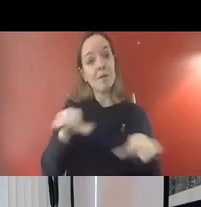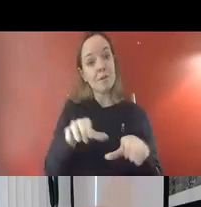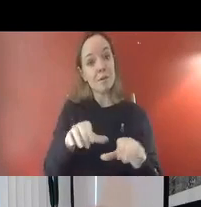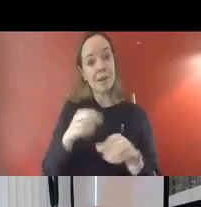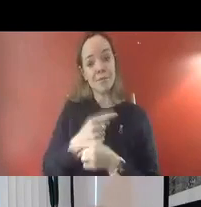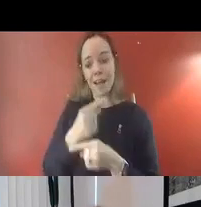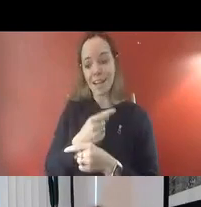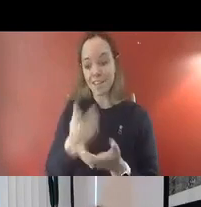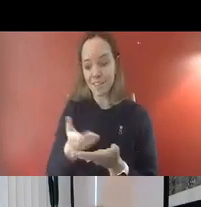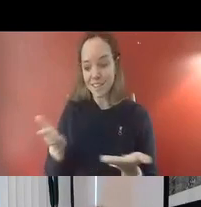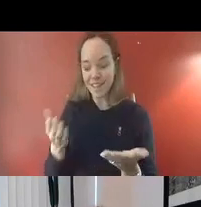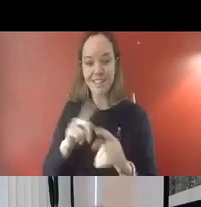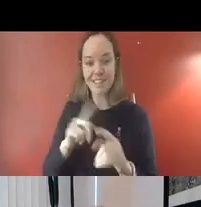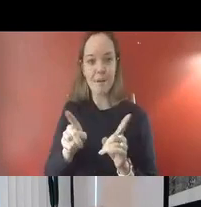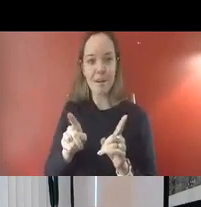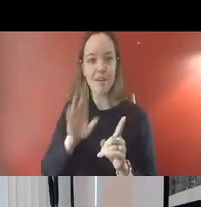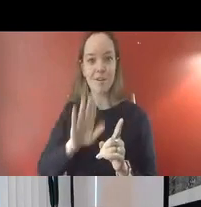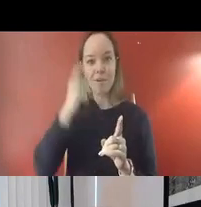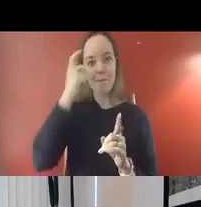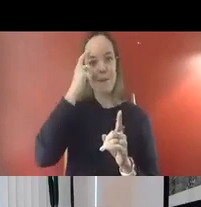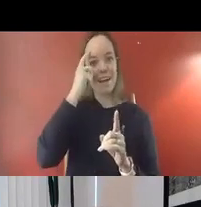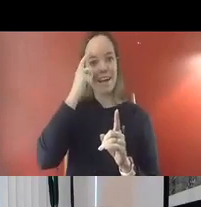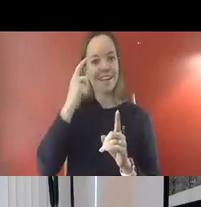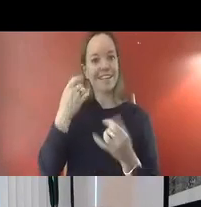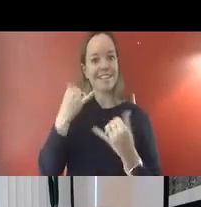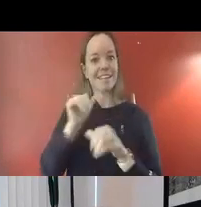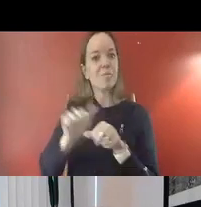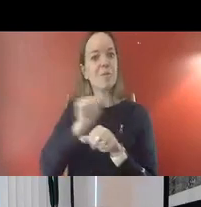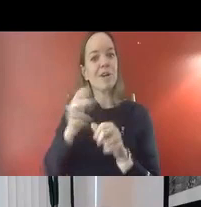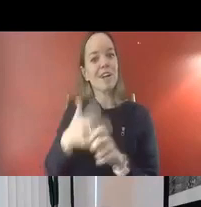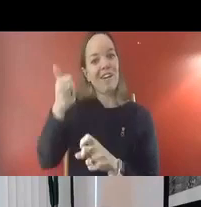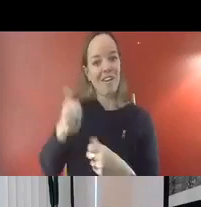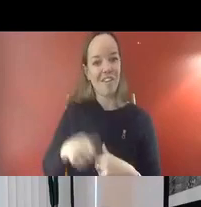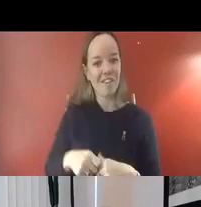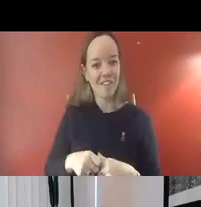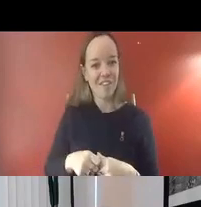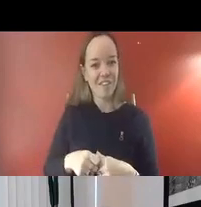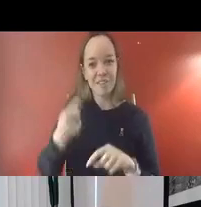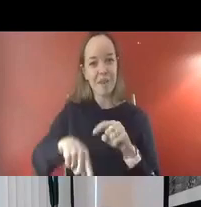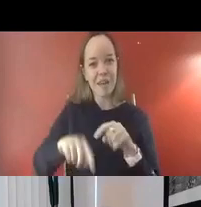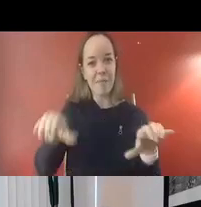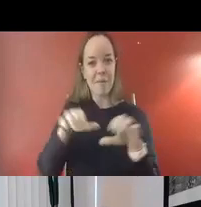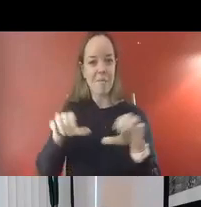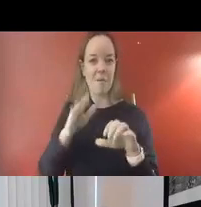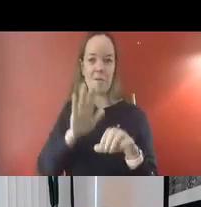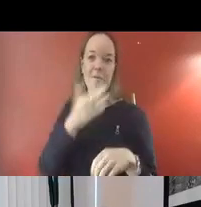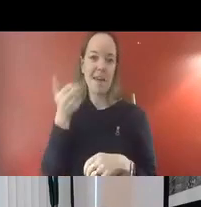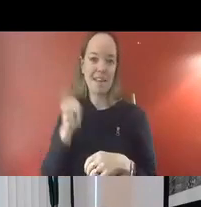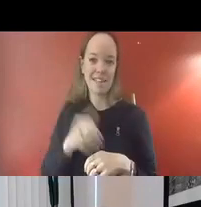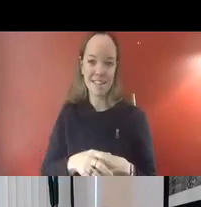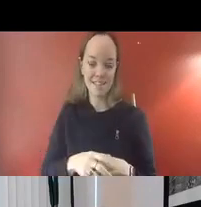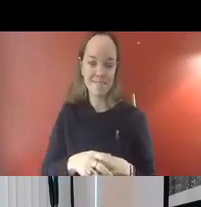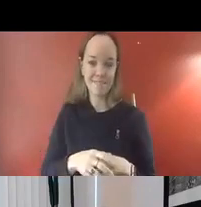necessarily able to perform to the best tasks or on overdrive and we're not of our abilities. On top of that we tend necessarily able to perform to the best to be a crew that's pretty dedicated to of our abilities. On top of that we tend